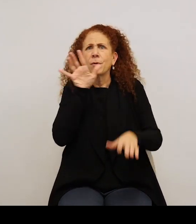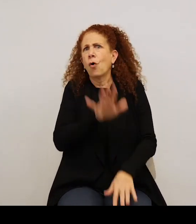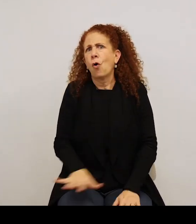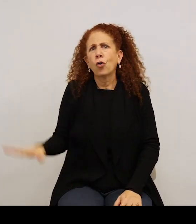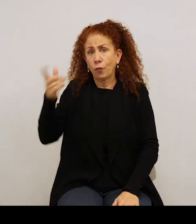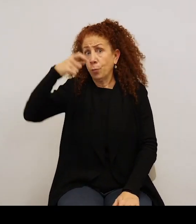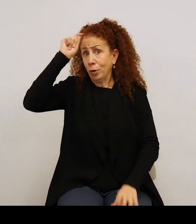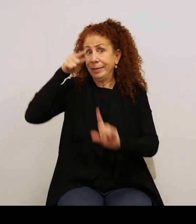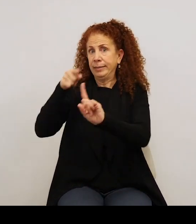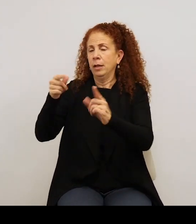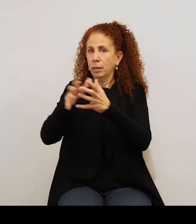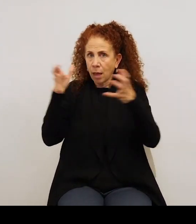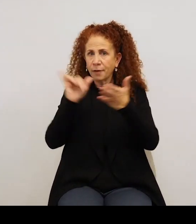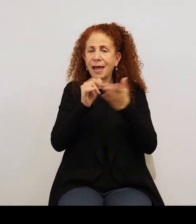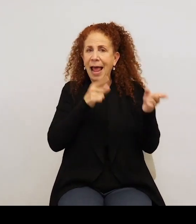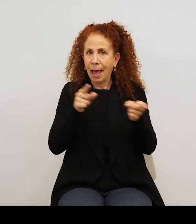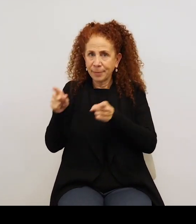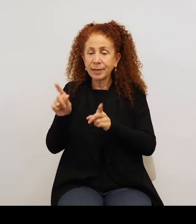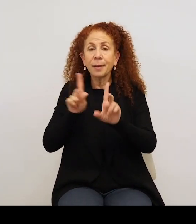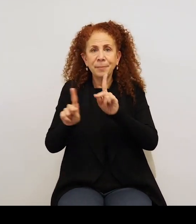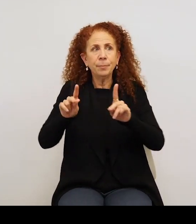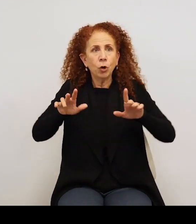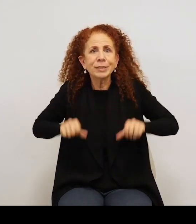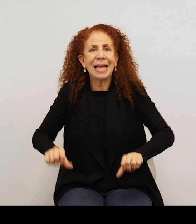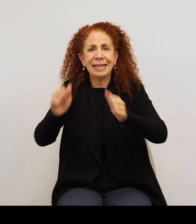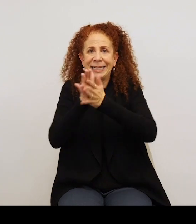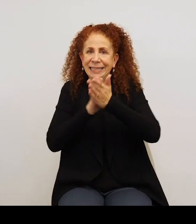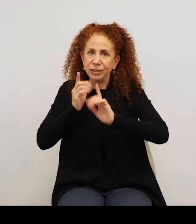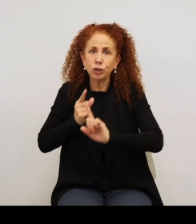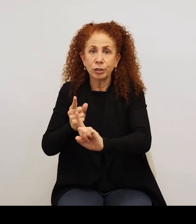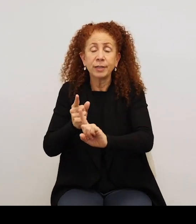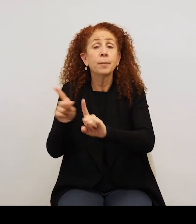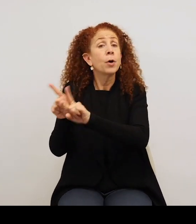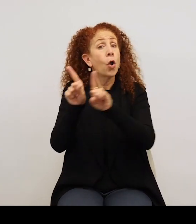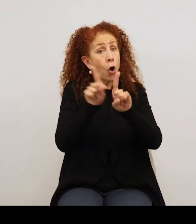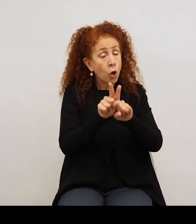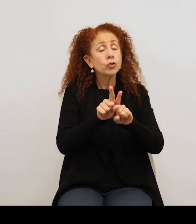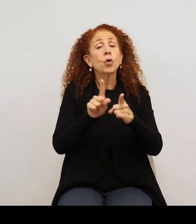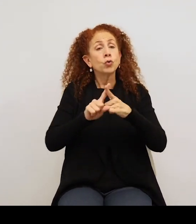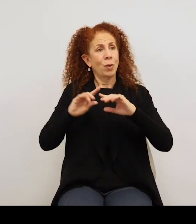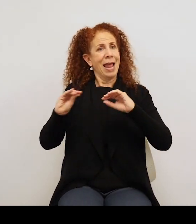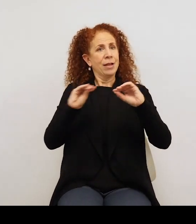There's a lot of that happening, people taking initiatives. But also about educating the public,